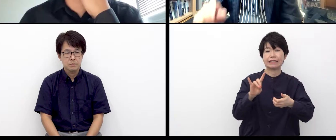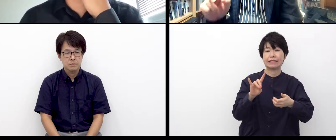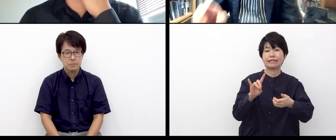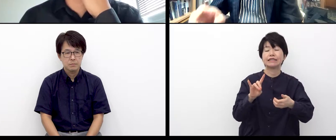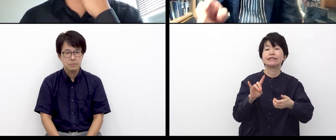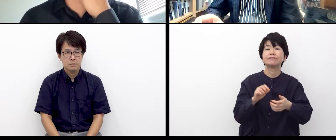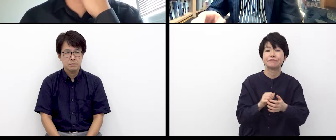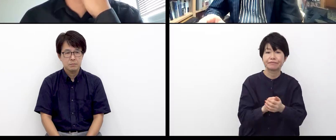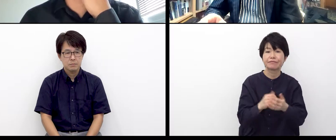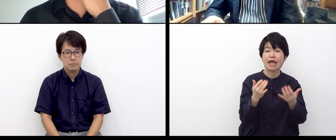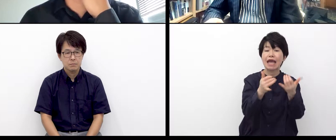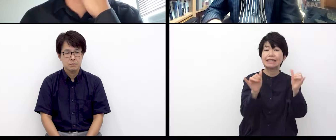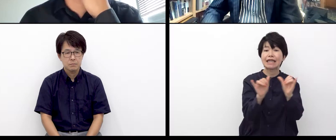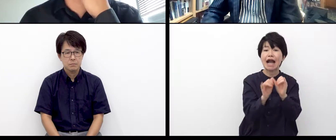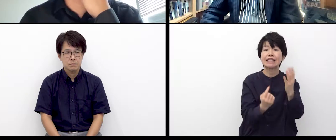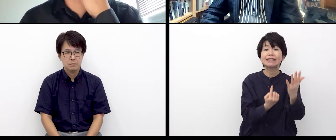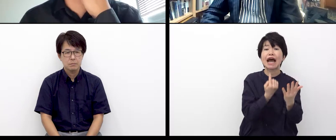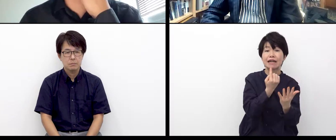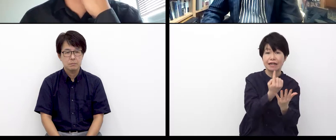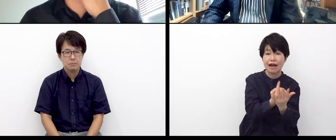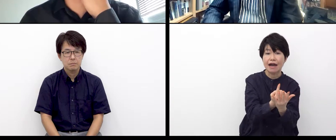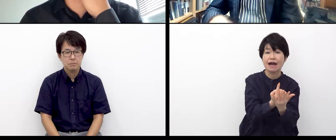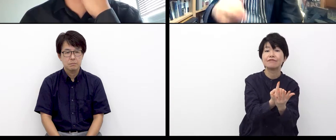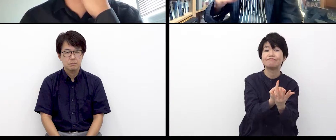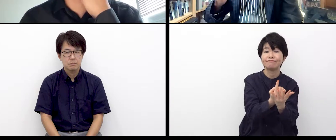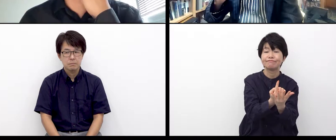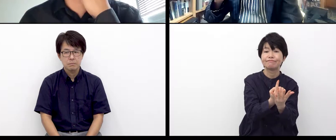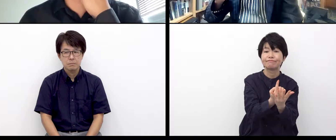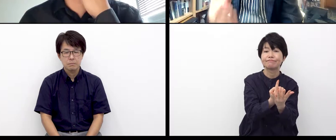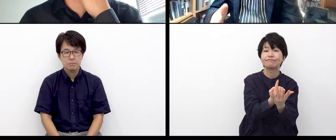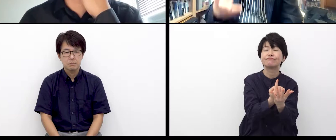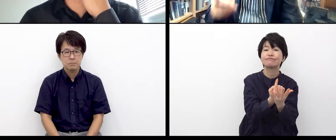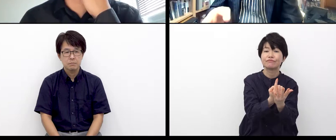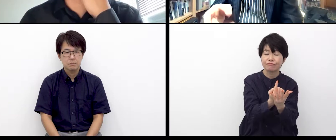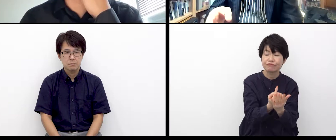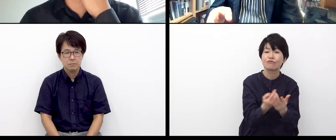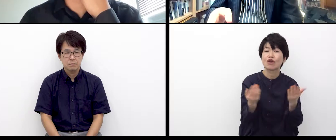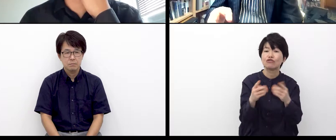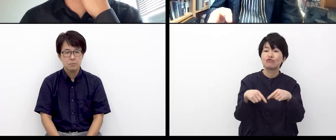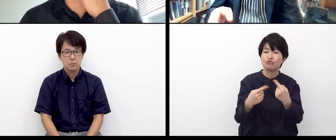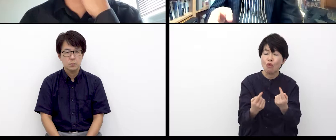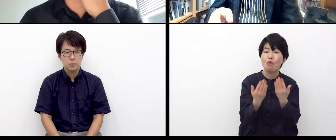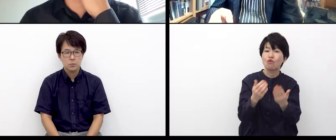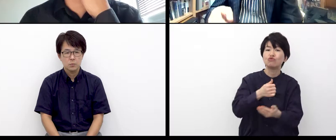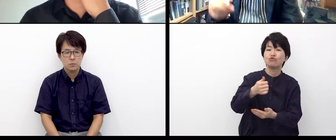here, social involvement means not only job and school,